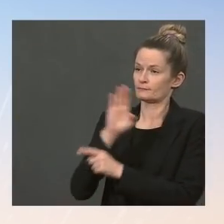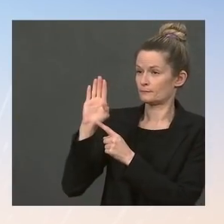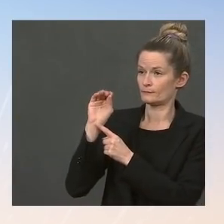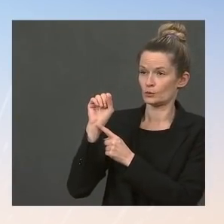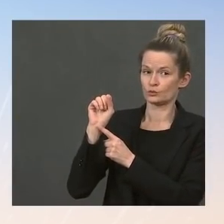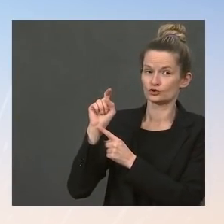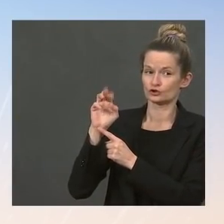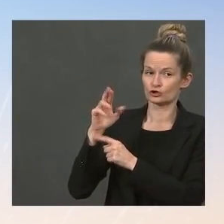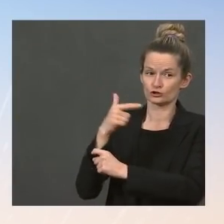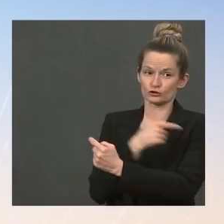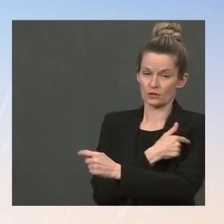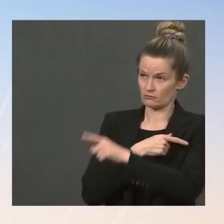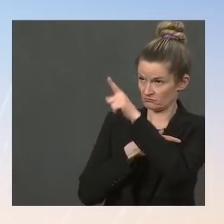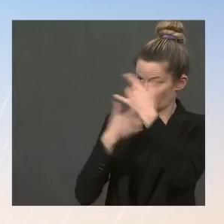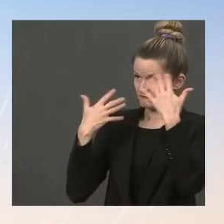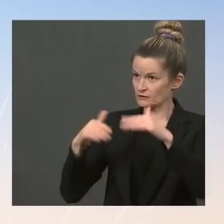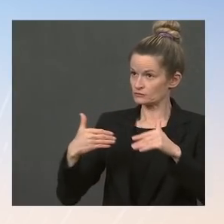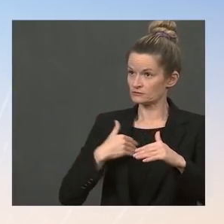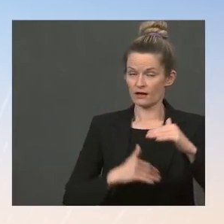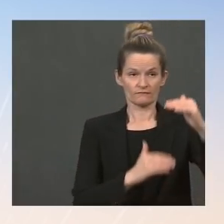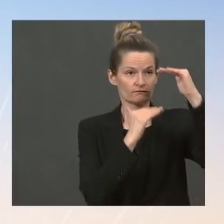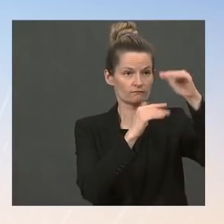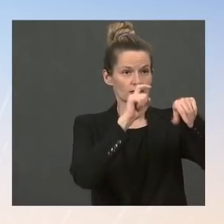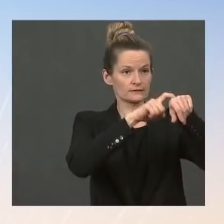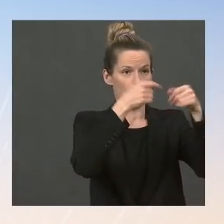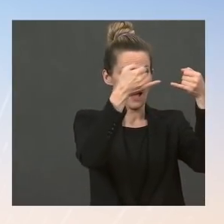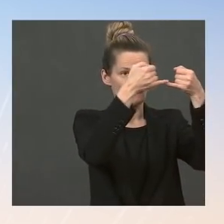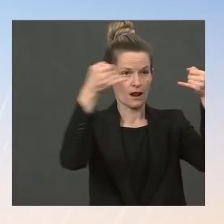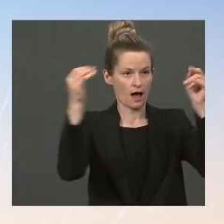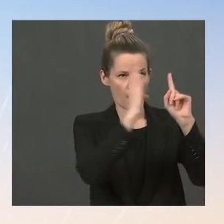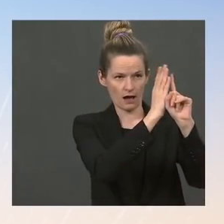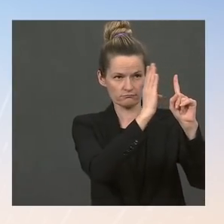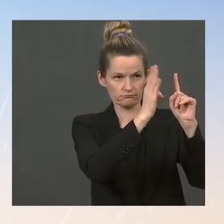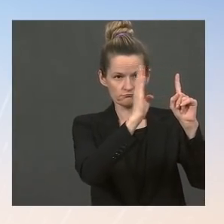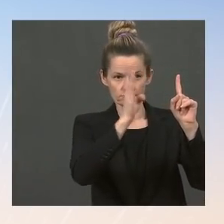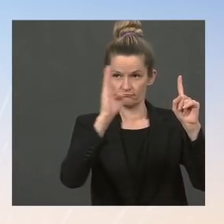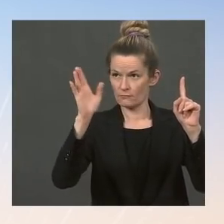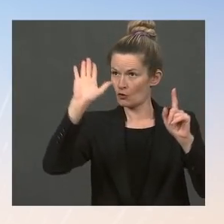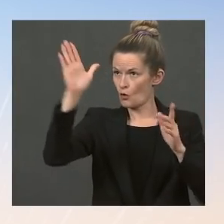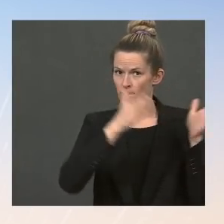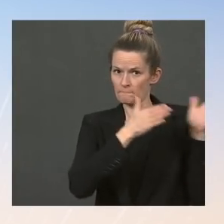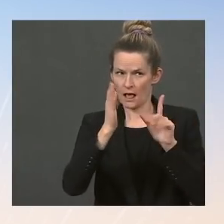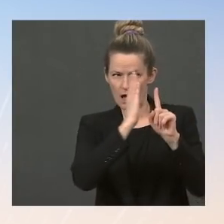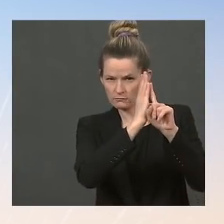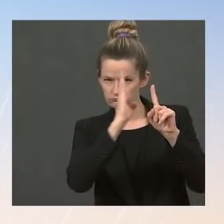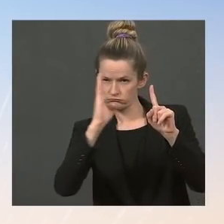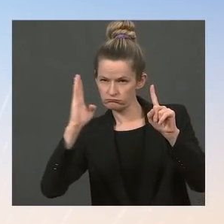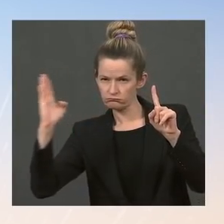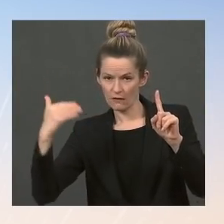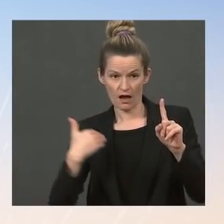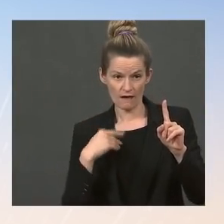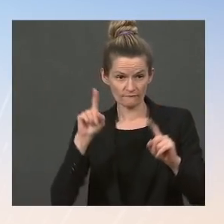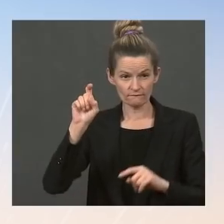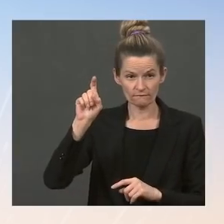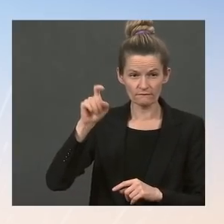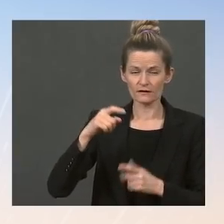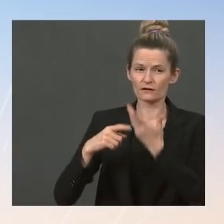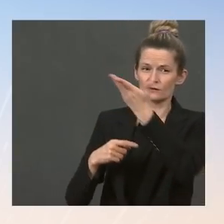There seems -- you've addressed there seems to be some considerable disagreement within the public health agencies